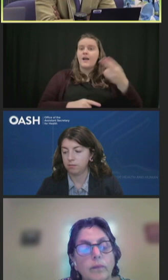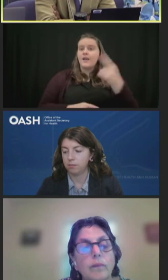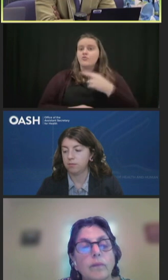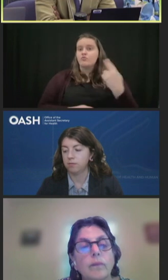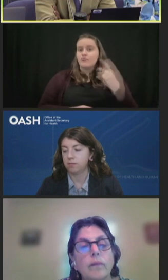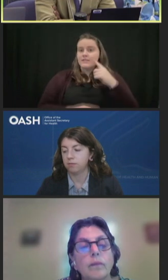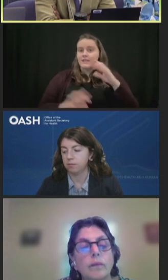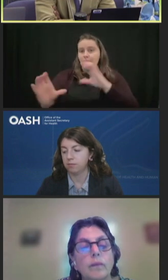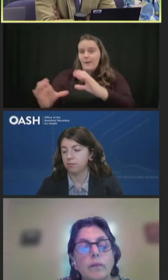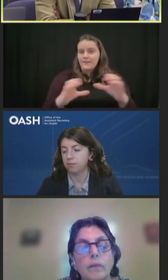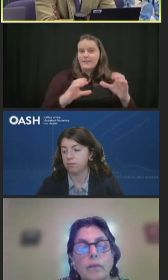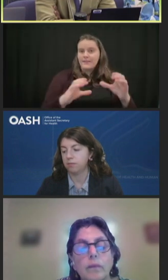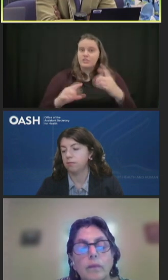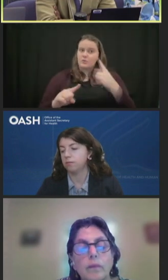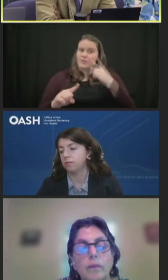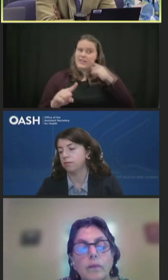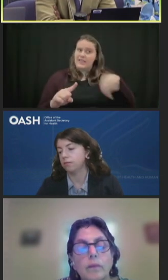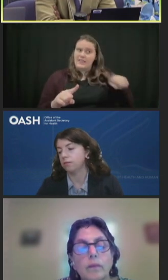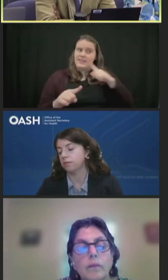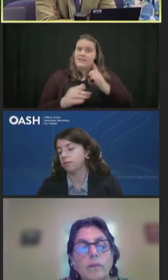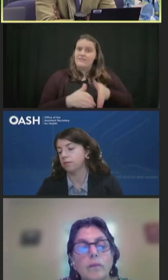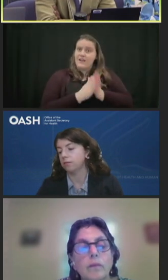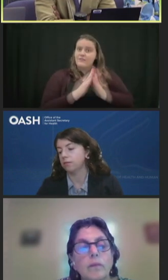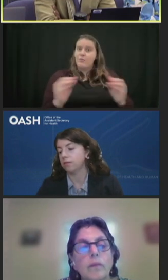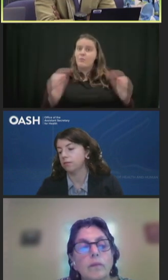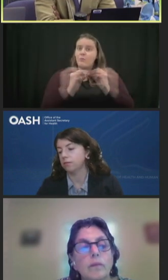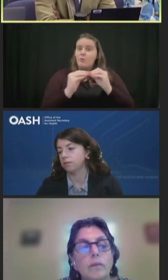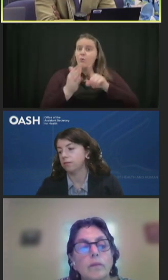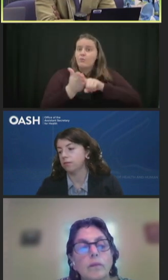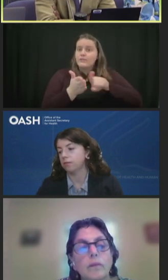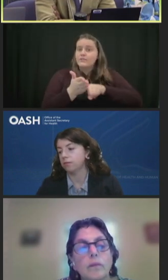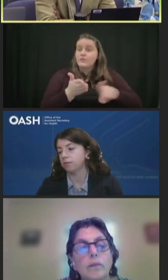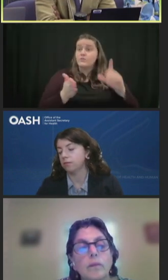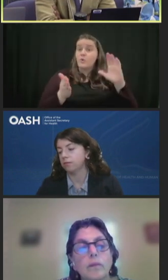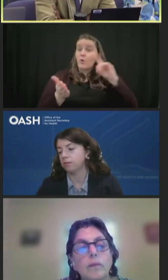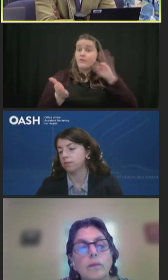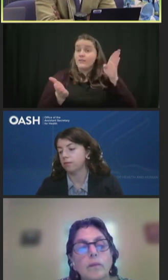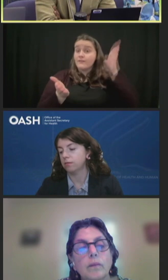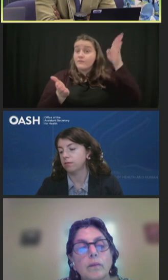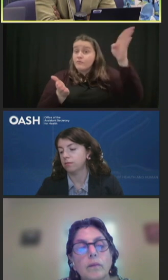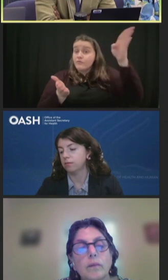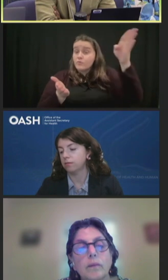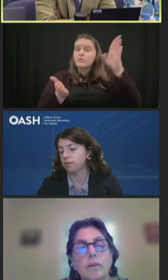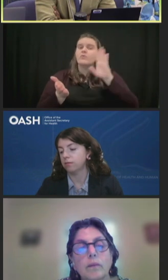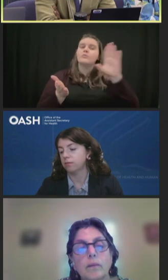in that area. And hopefully, in the future, they'll be able to have more information and